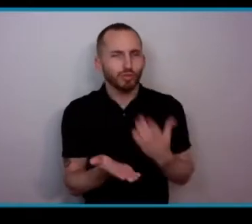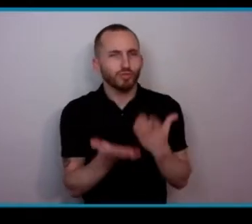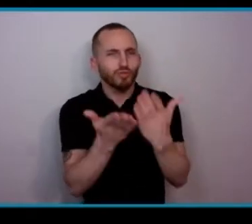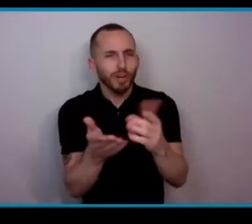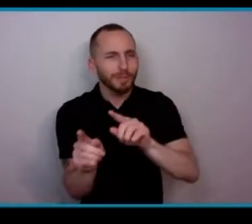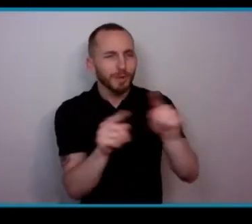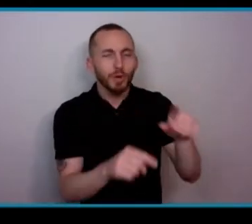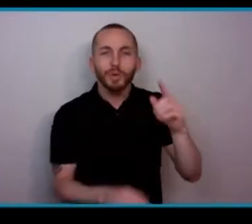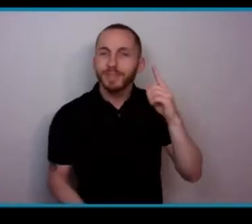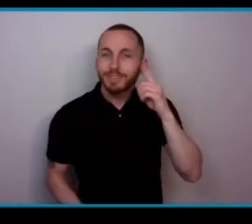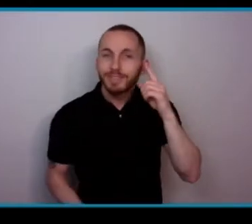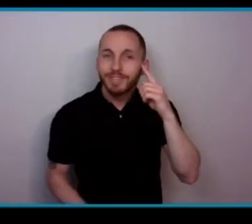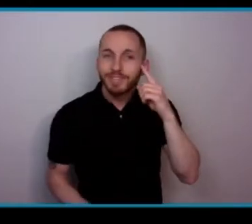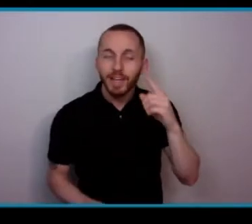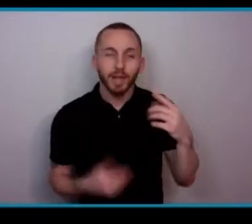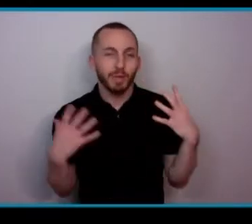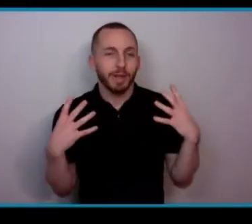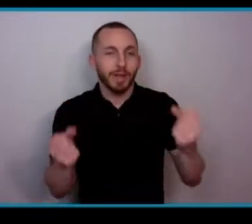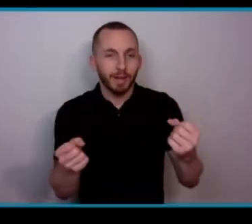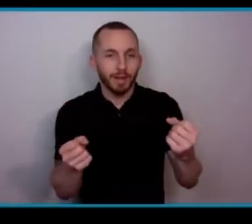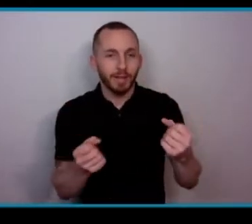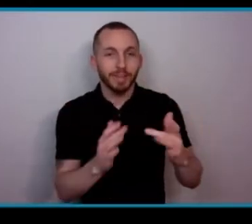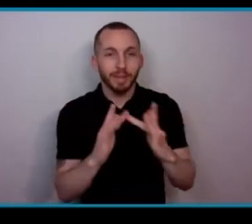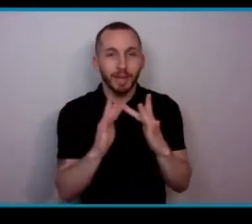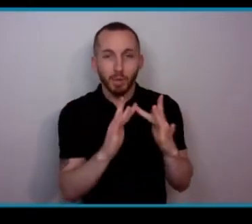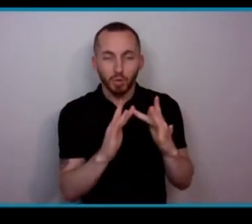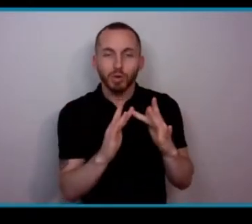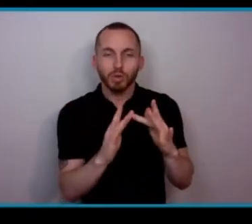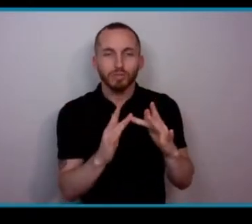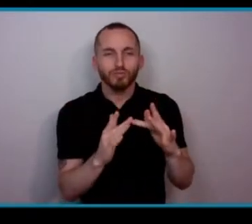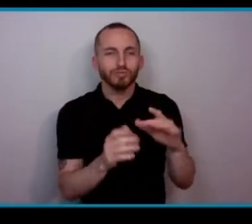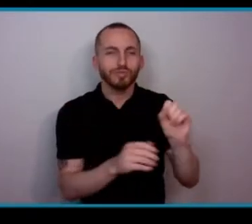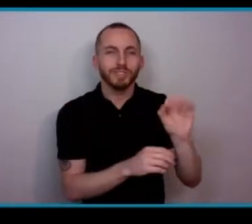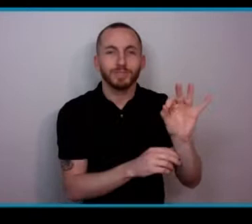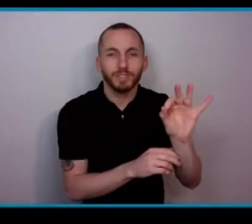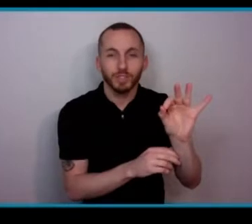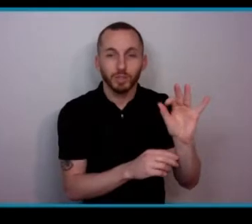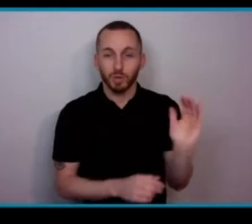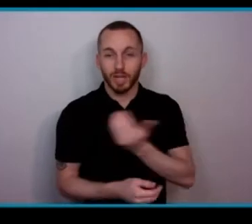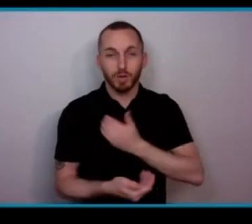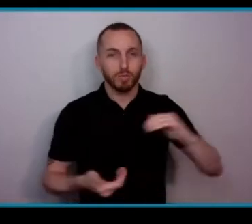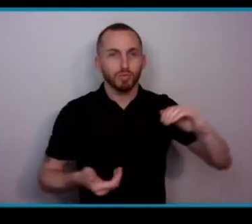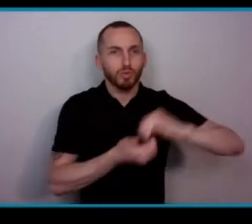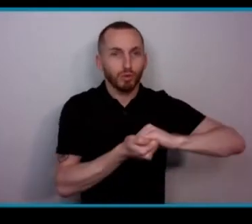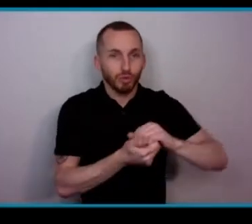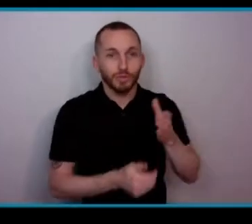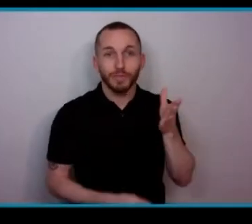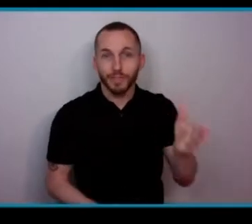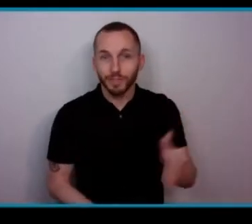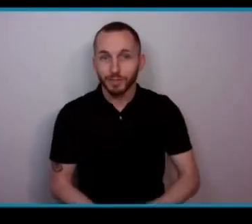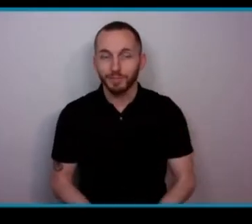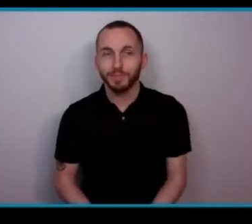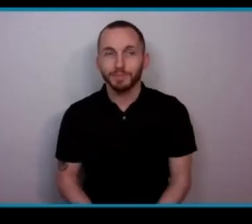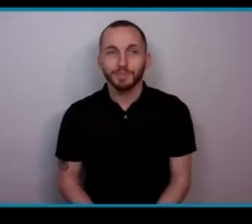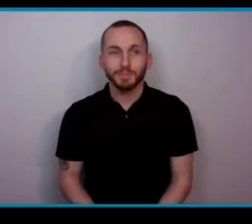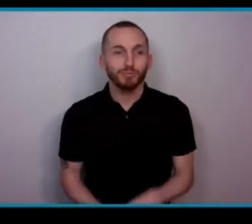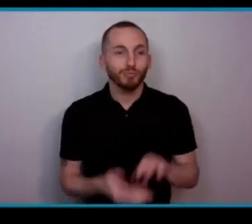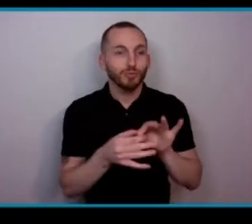of California San Francisco, our partner in advancing research and practitioner networking in the fields of music, health, and wellness.